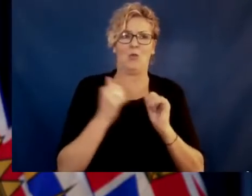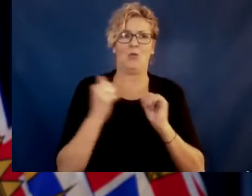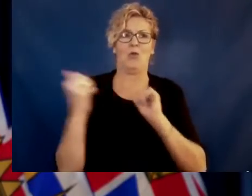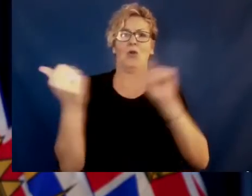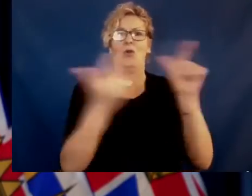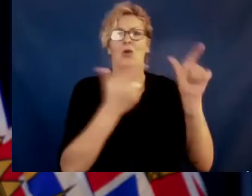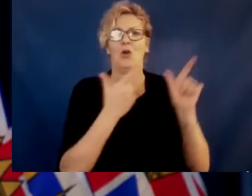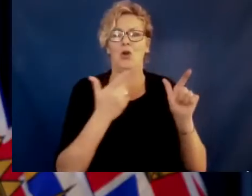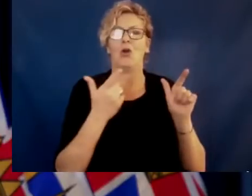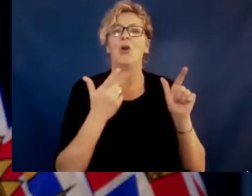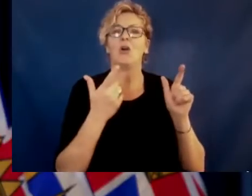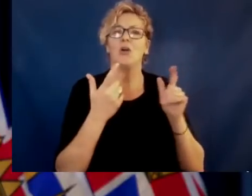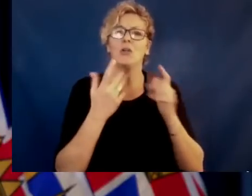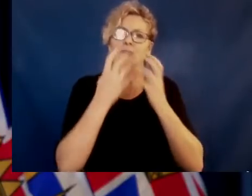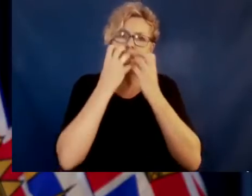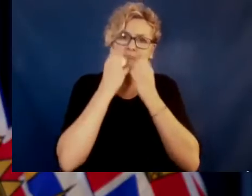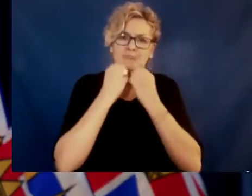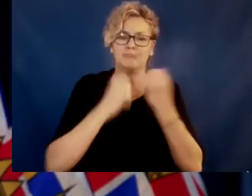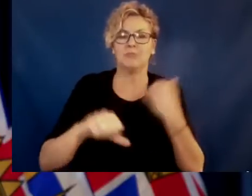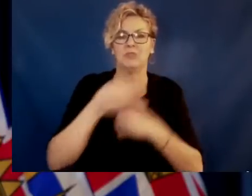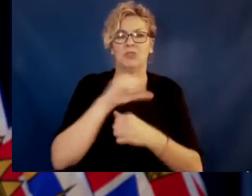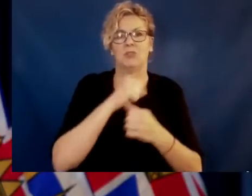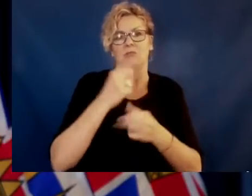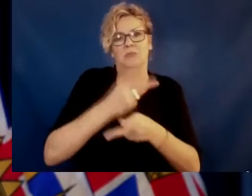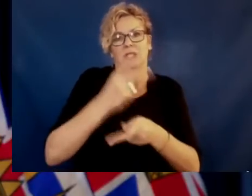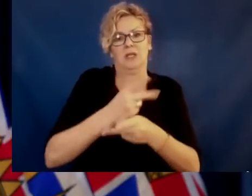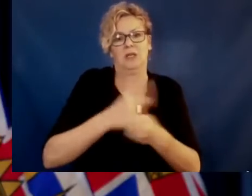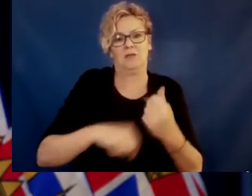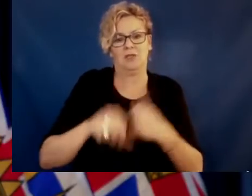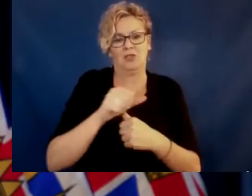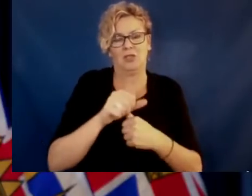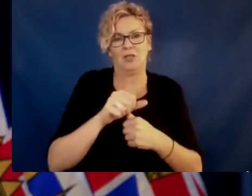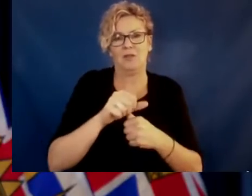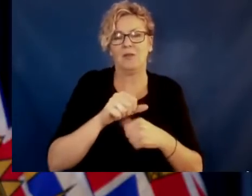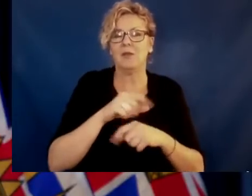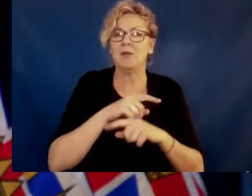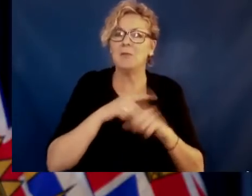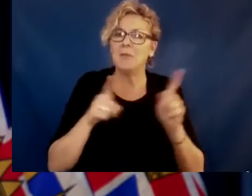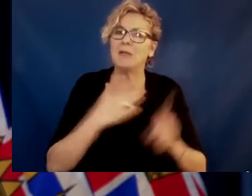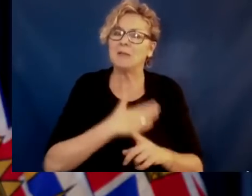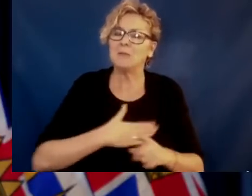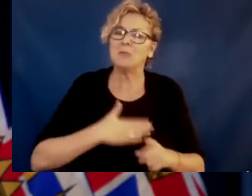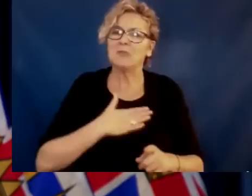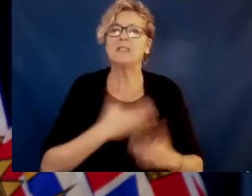what we've been talking about all along, that we don't always know where another person is coming